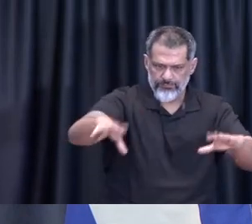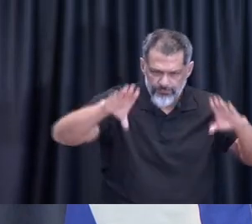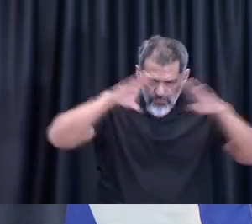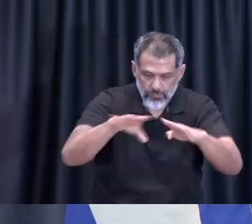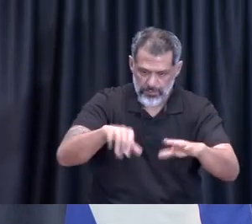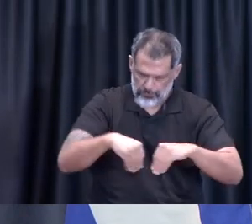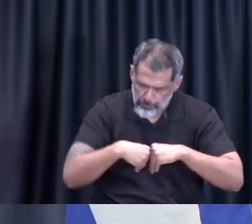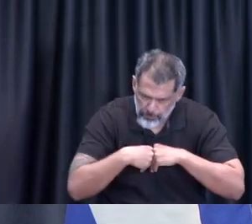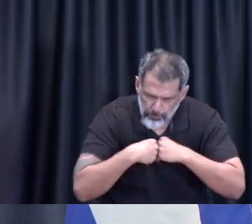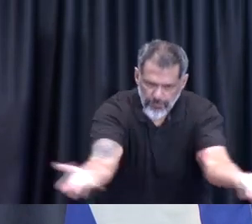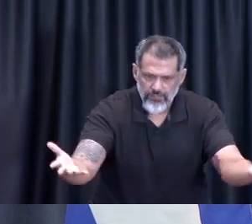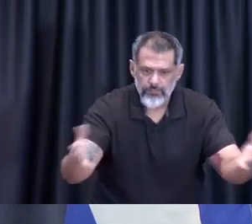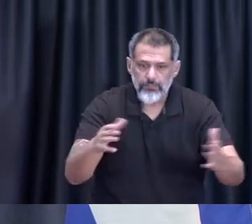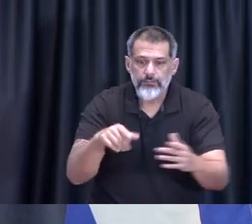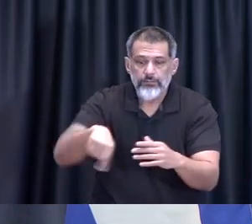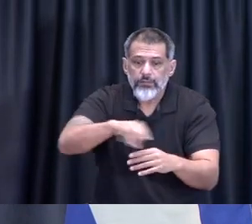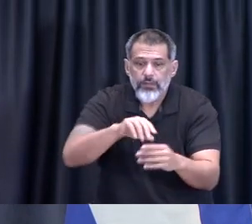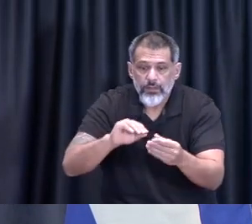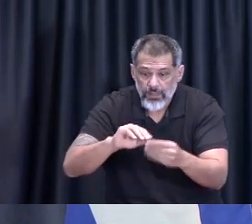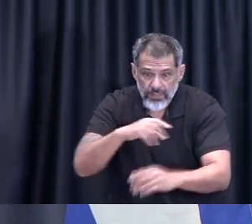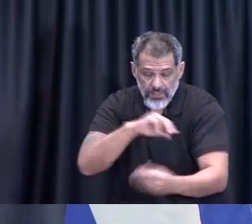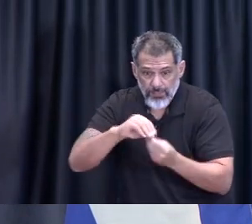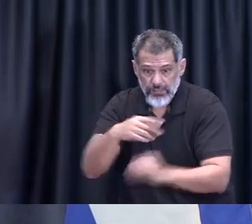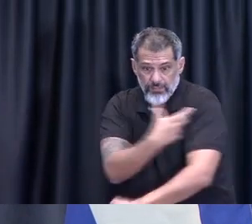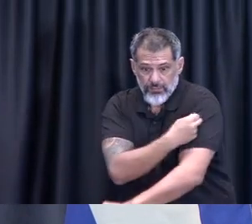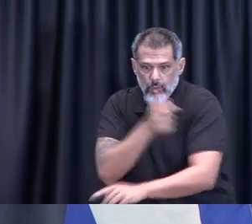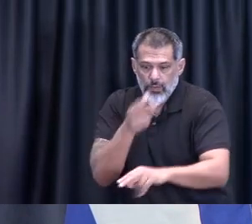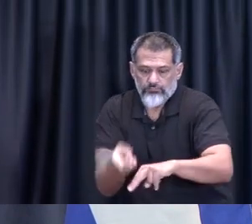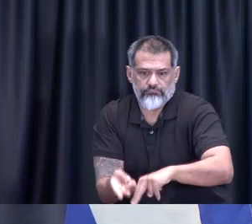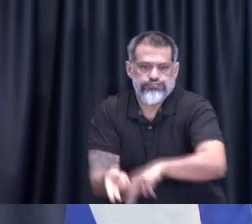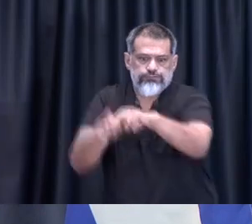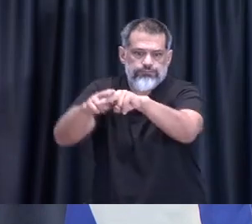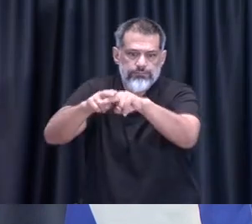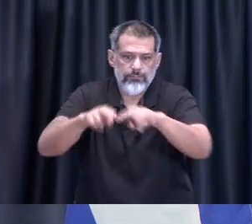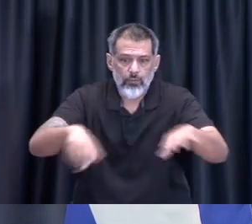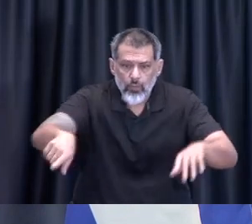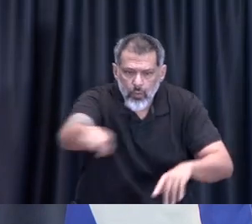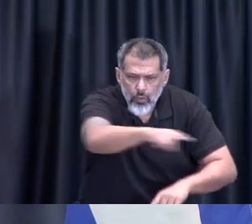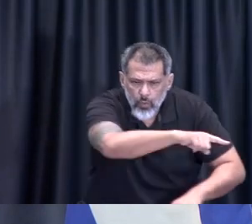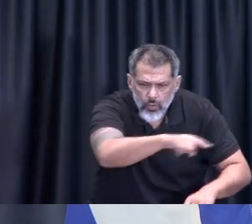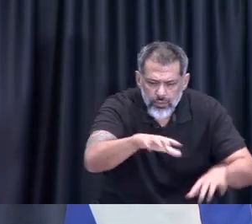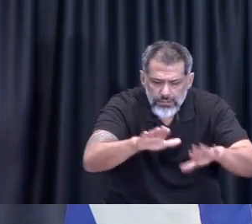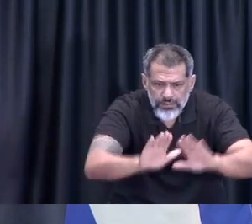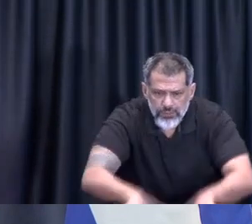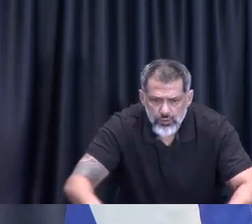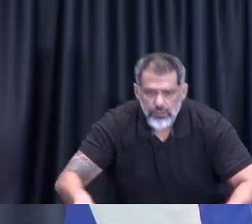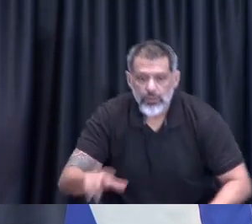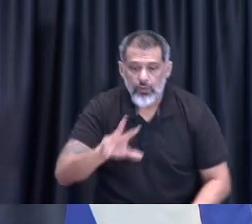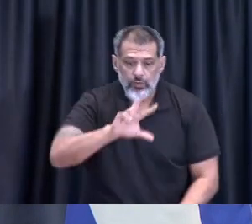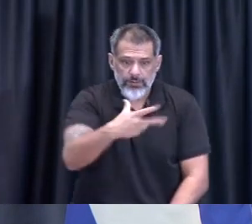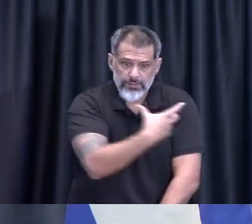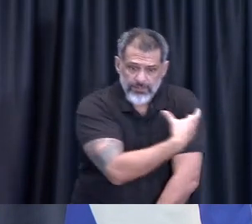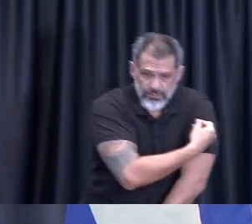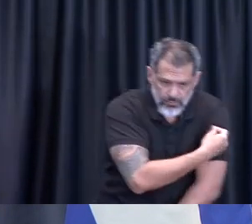uptake, particularly for pediatric and third doses in neighbourhoods where vaccination